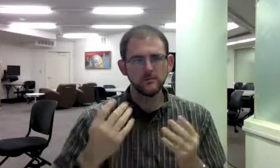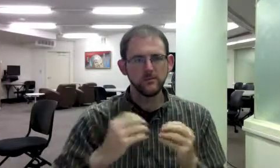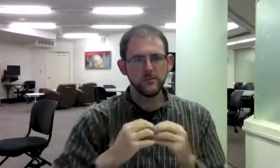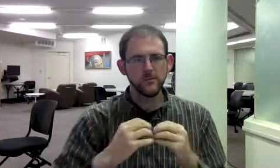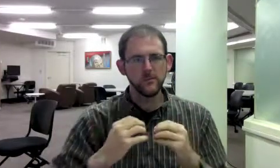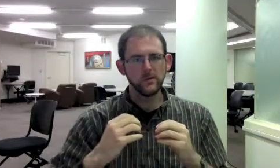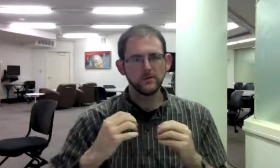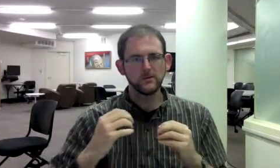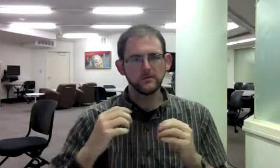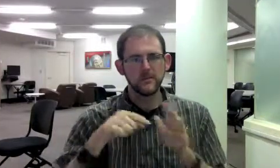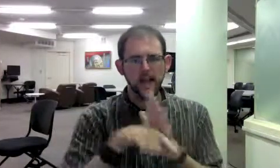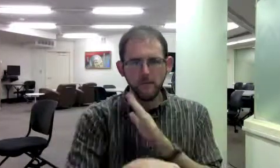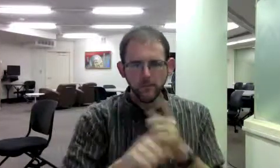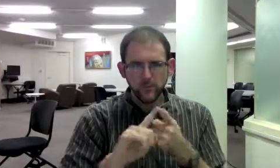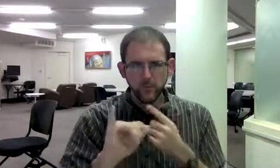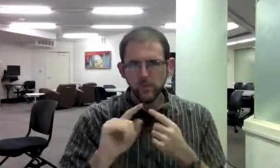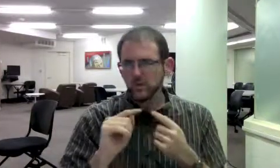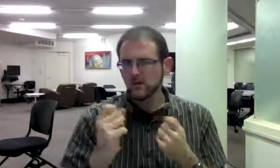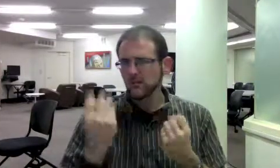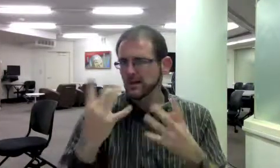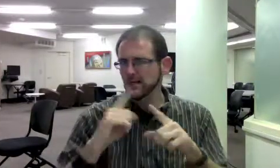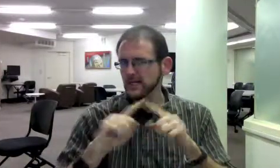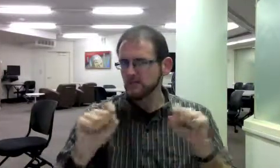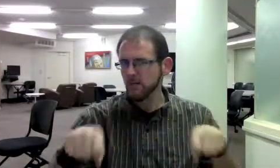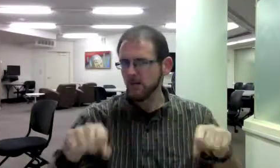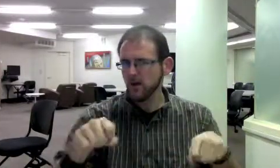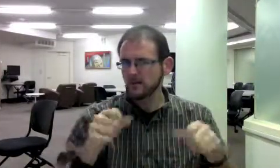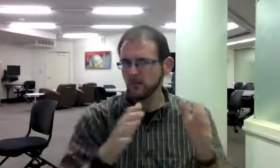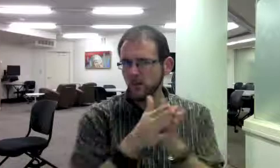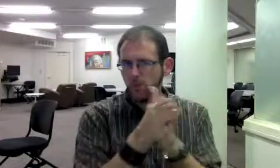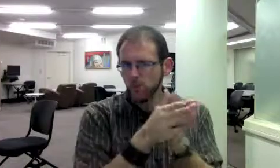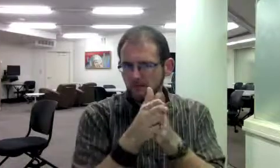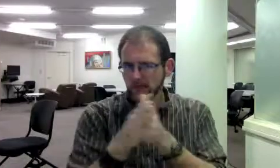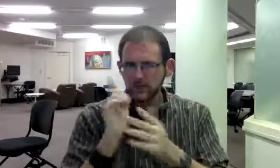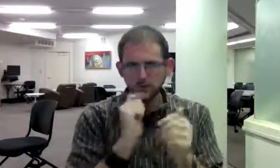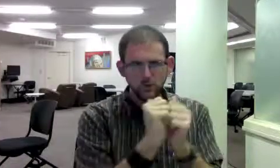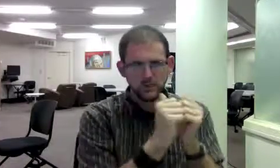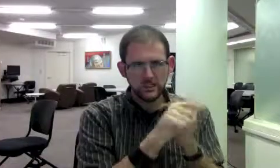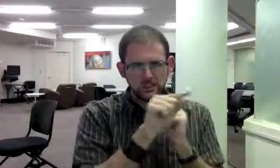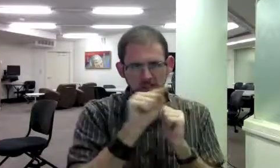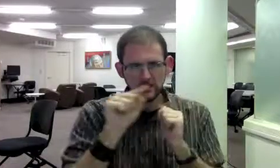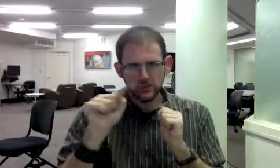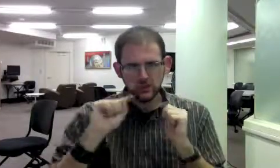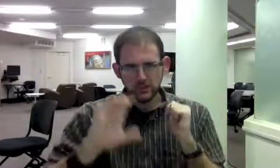There's always another layer, always another possible motive for each character's behavior.